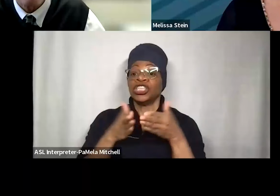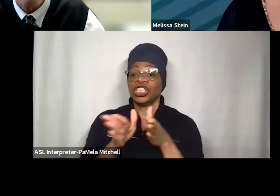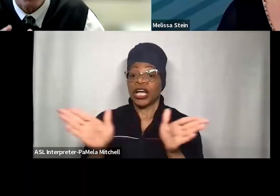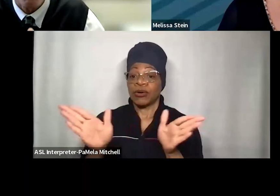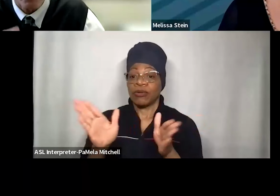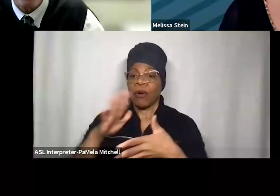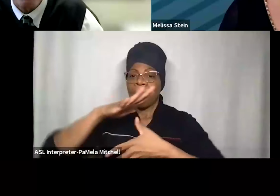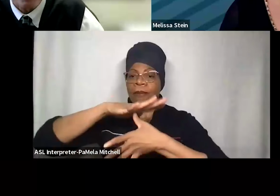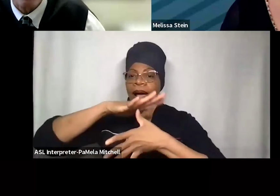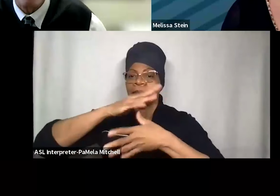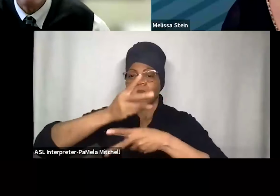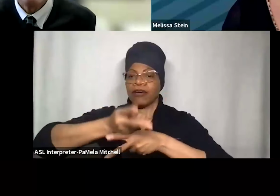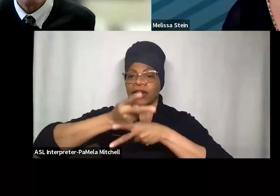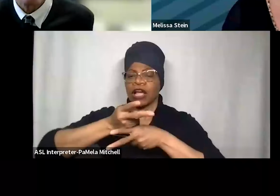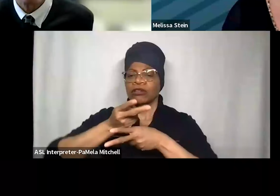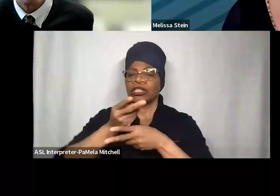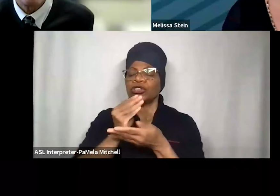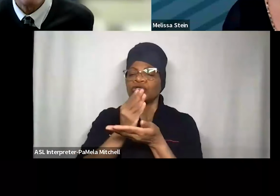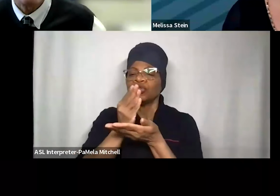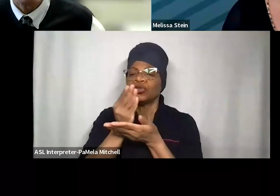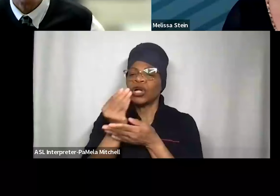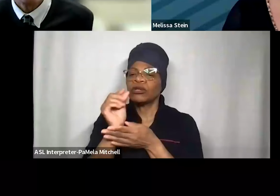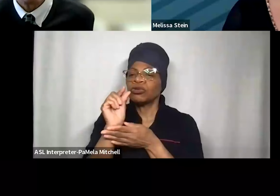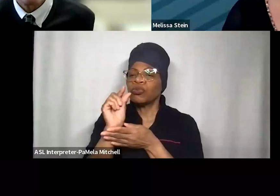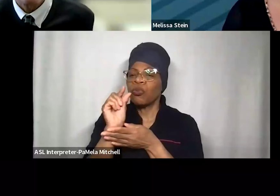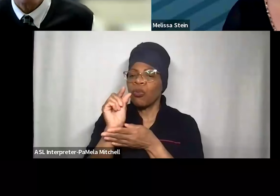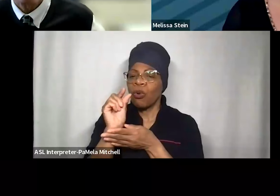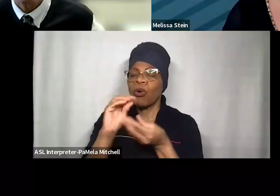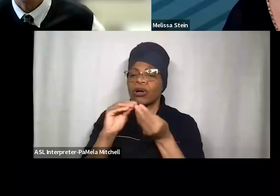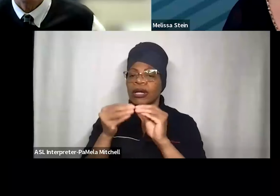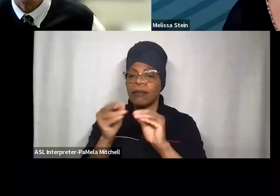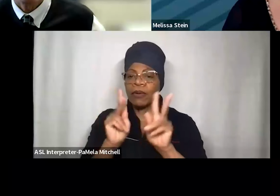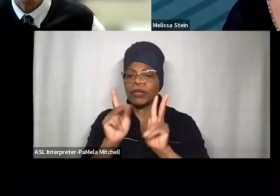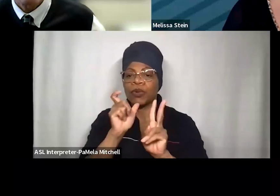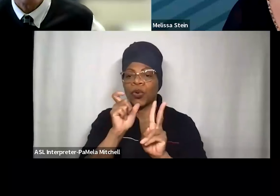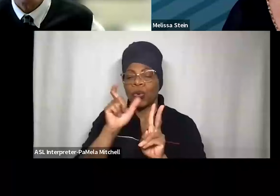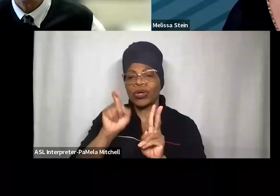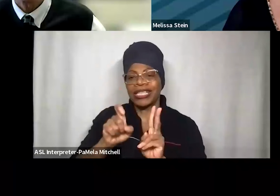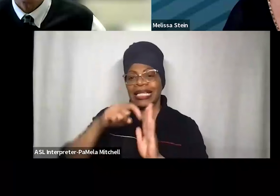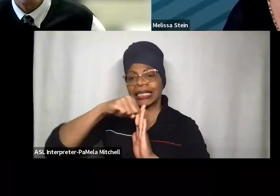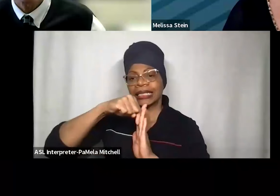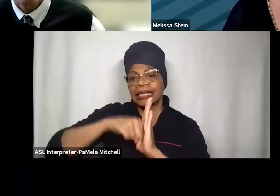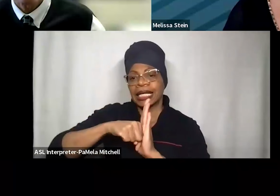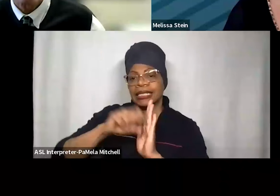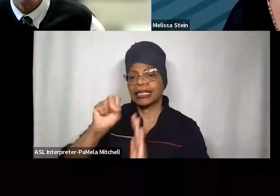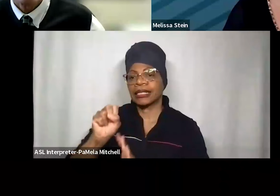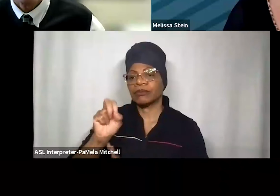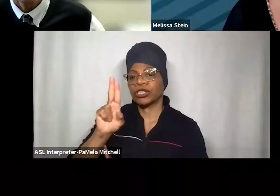only a small point of the pyramid is going to be in need of intensive substance use treatment services